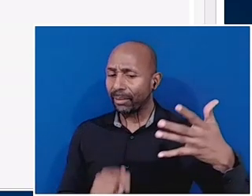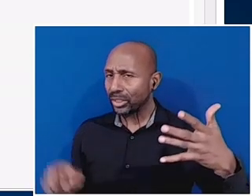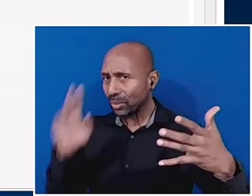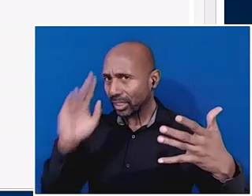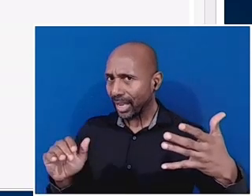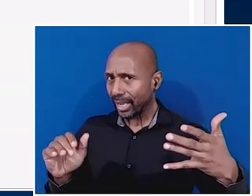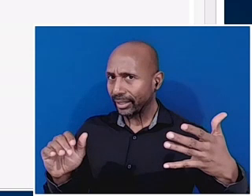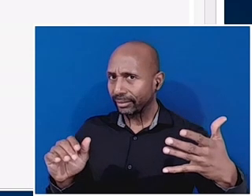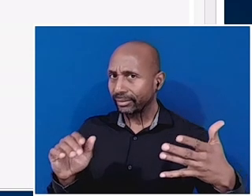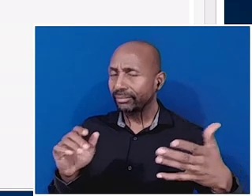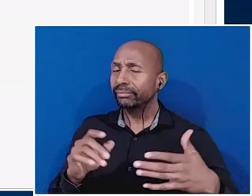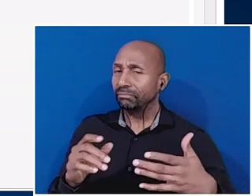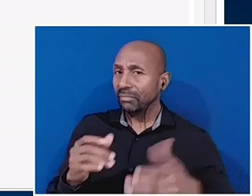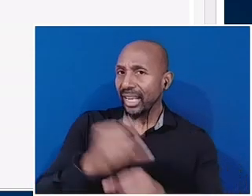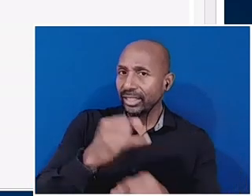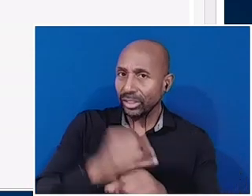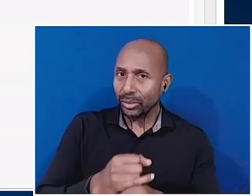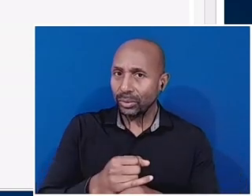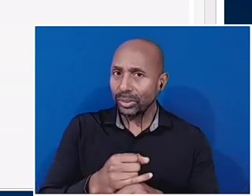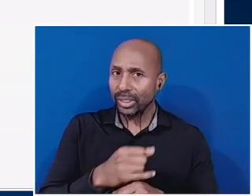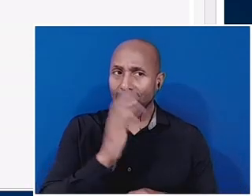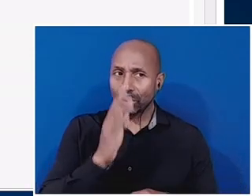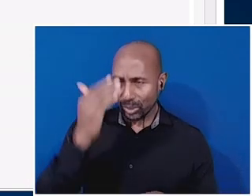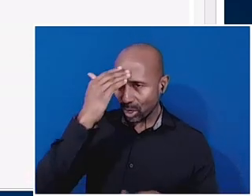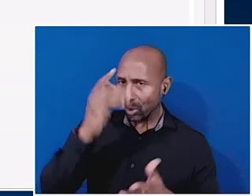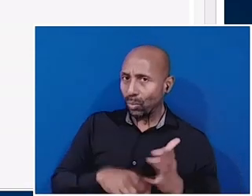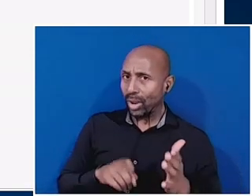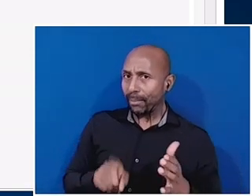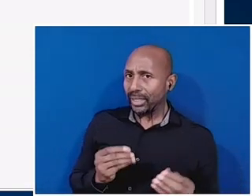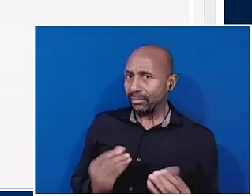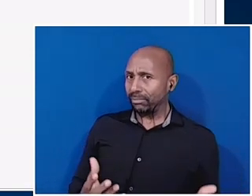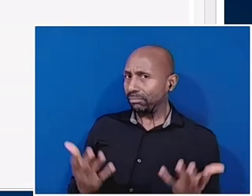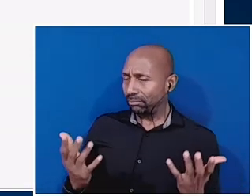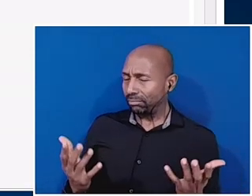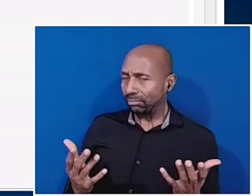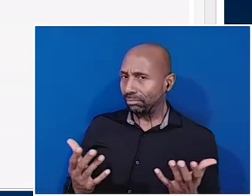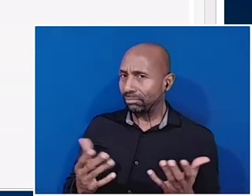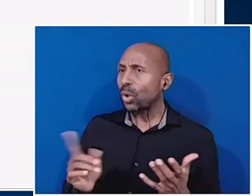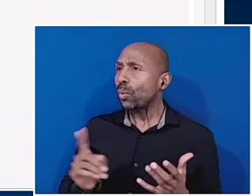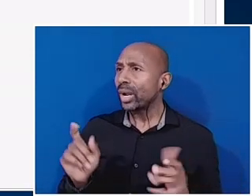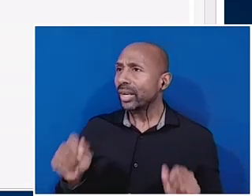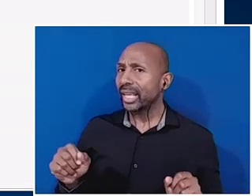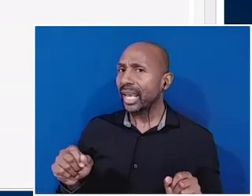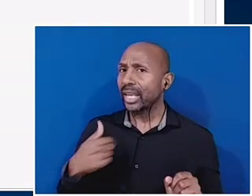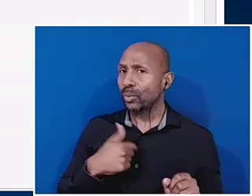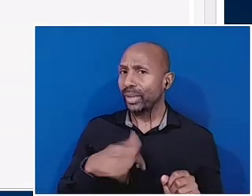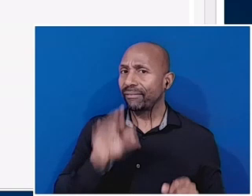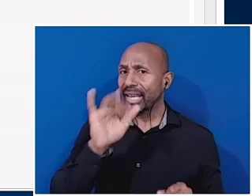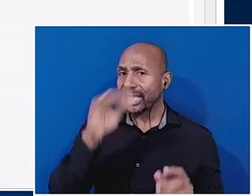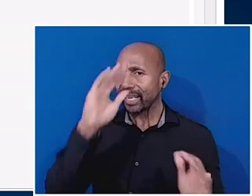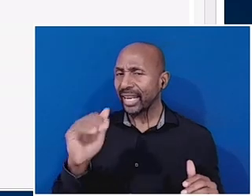expectation? Or where would a school find that expectation? I'm not understanding your question.